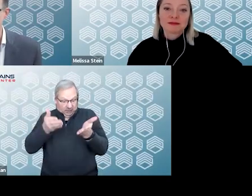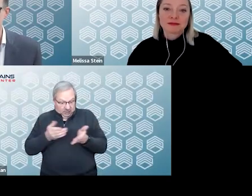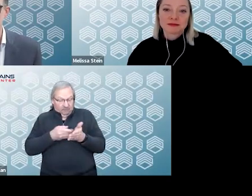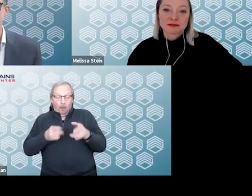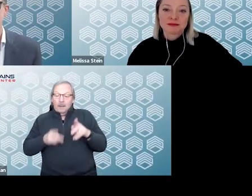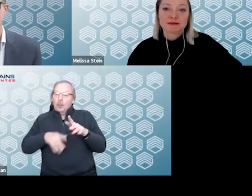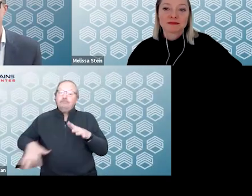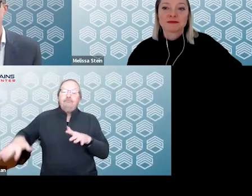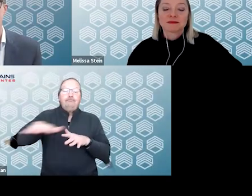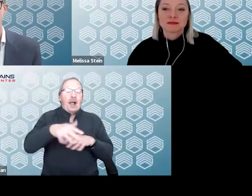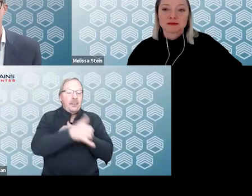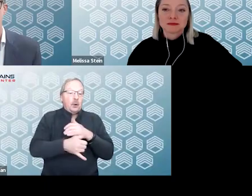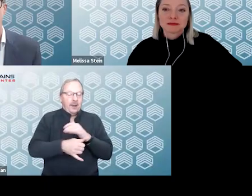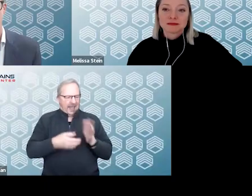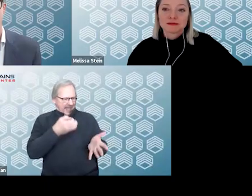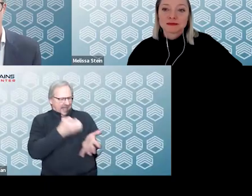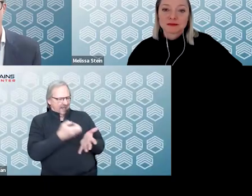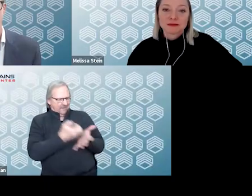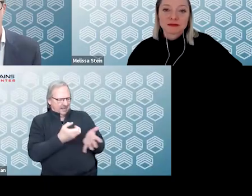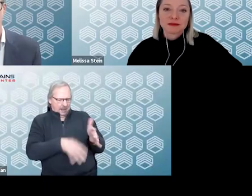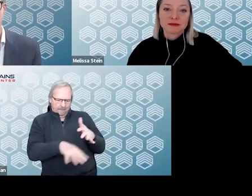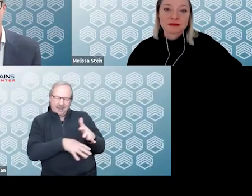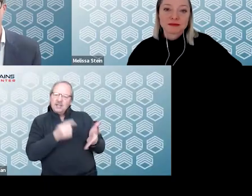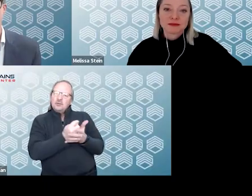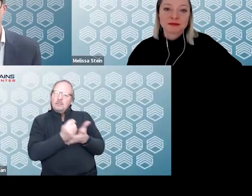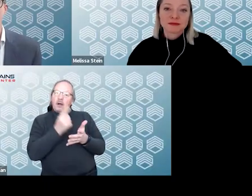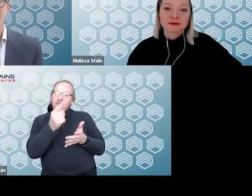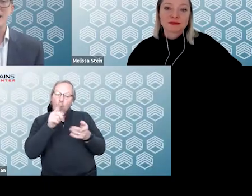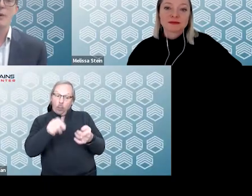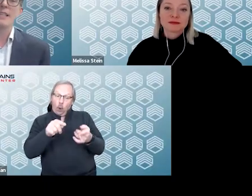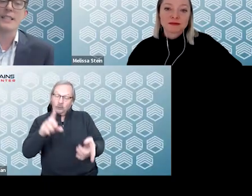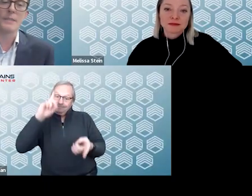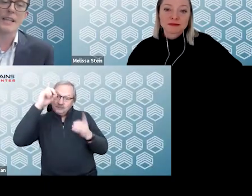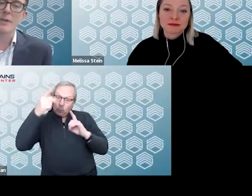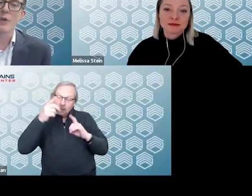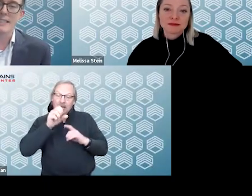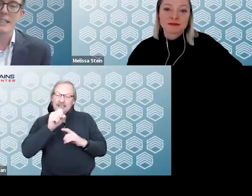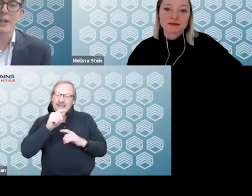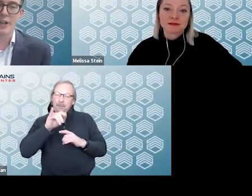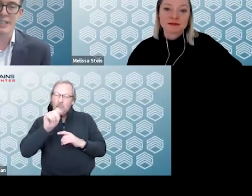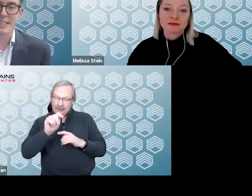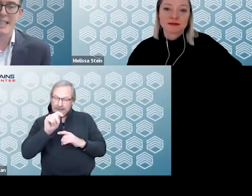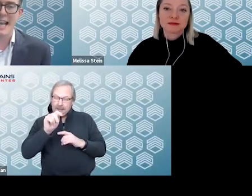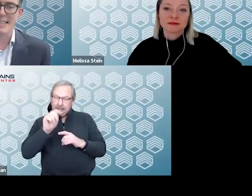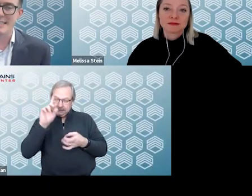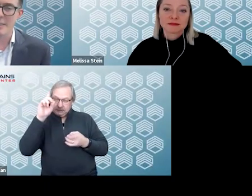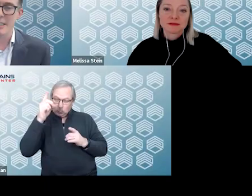What evidence-based treatments are available for stimulant use disorders? This question has become increasingly urgent